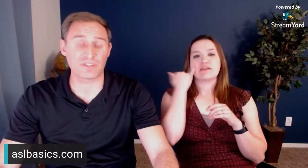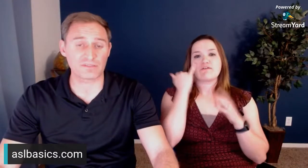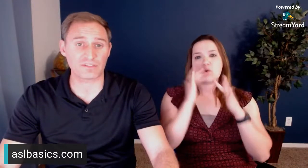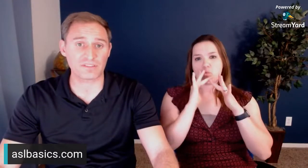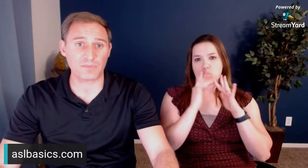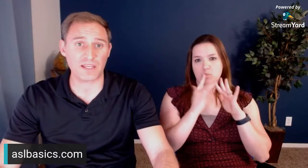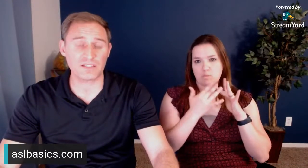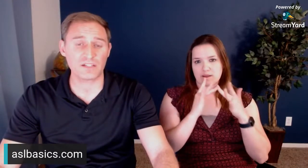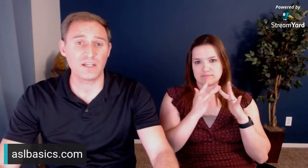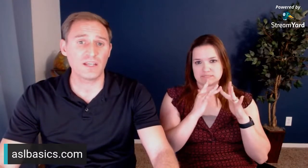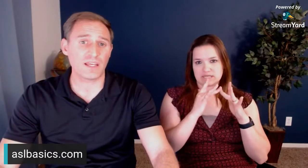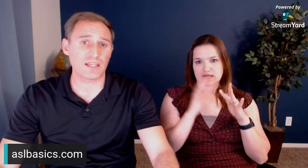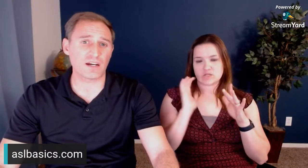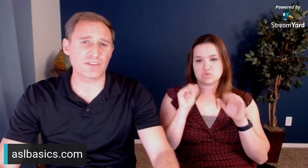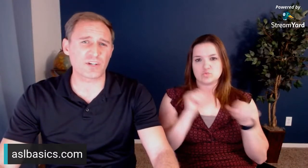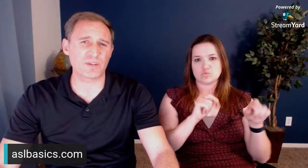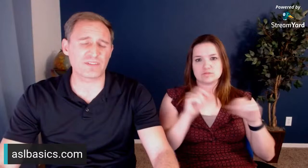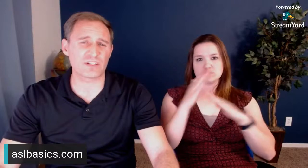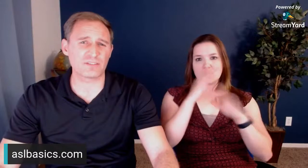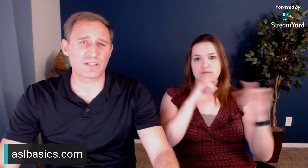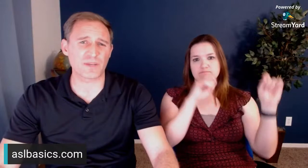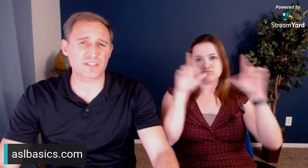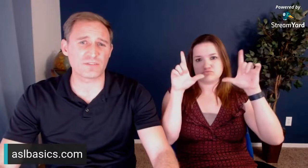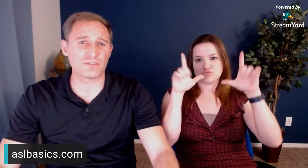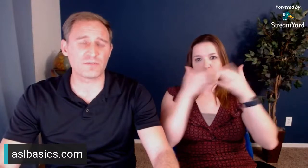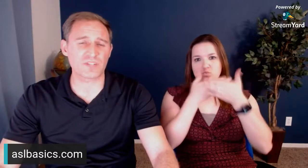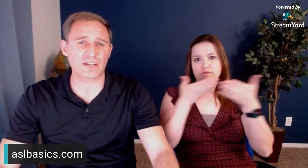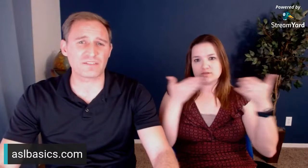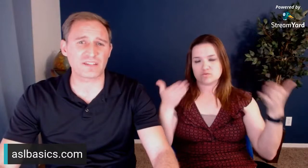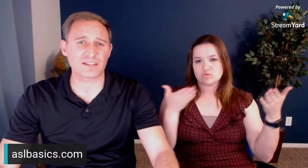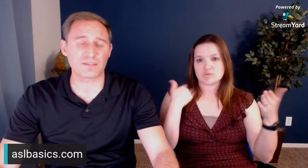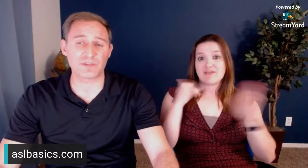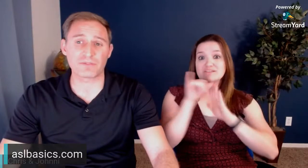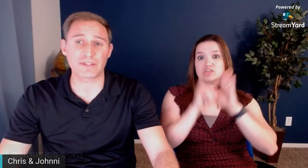resources page and on there we've included a bunch of youtube channels that can be really